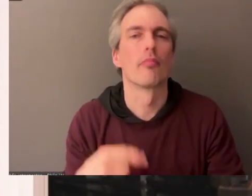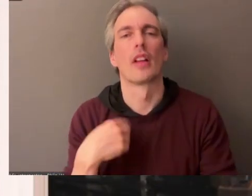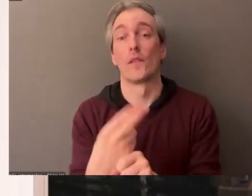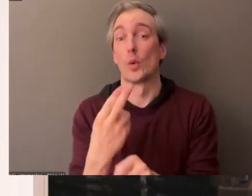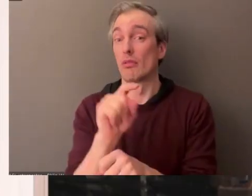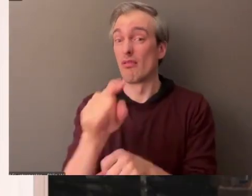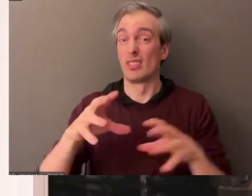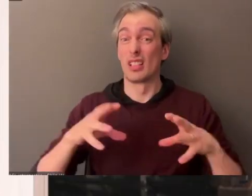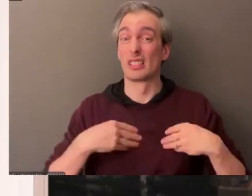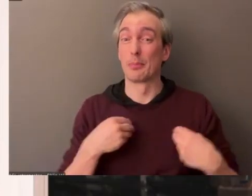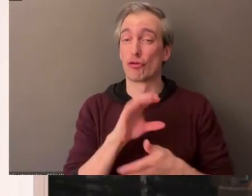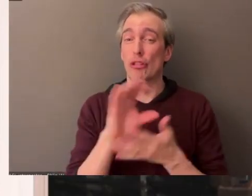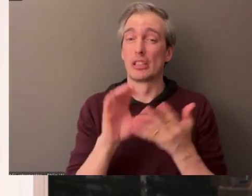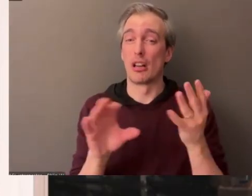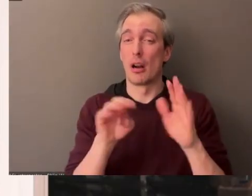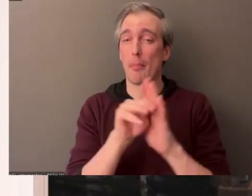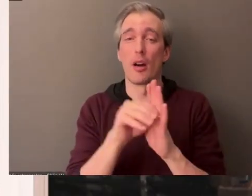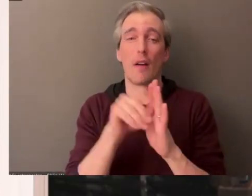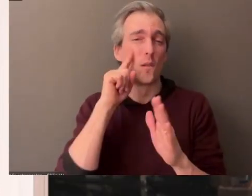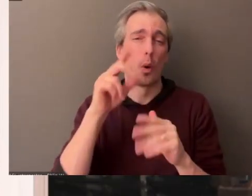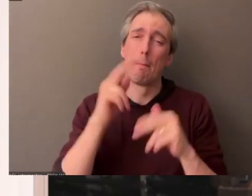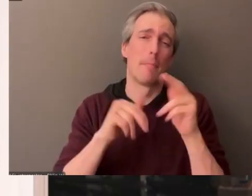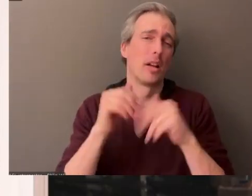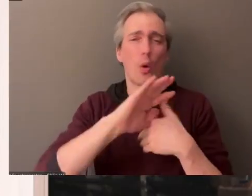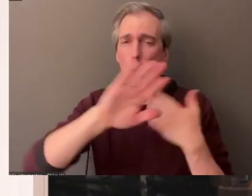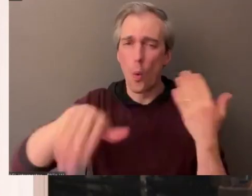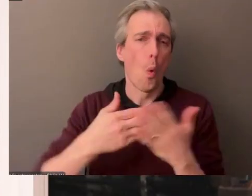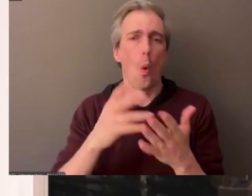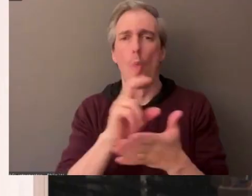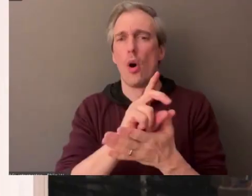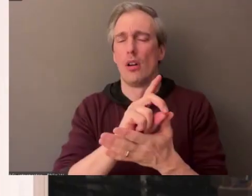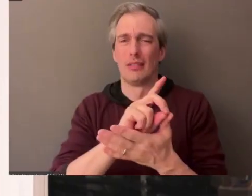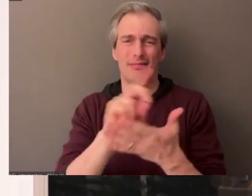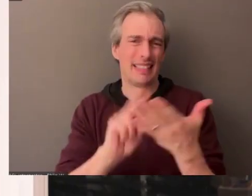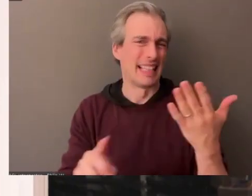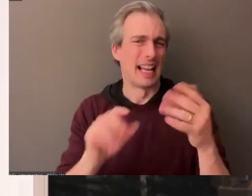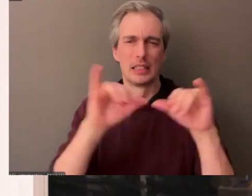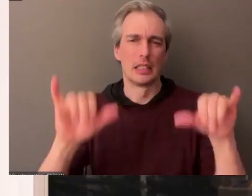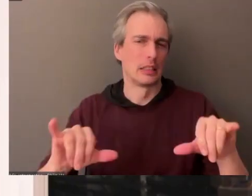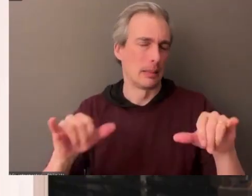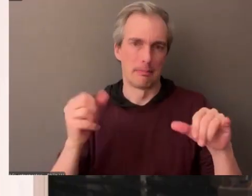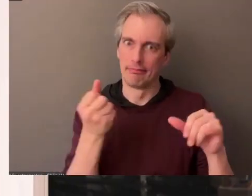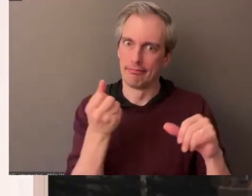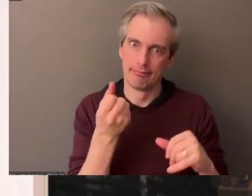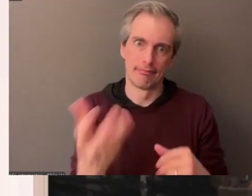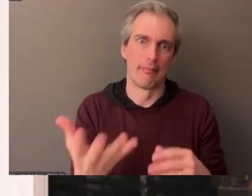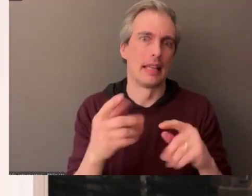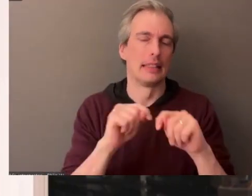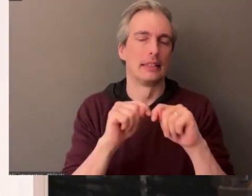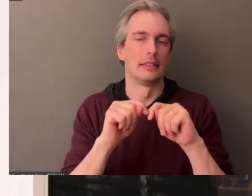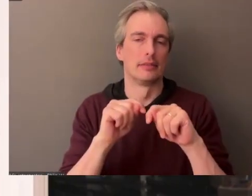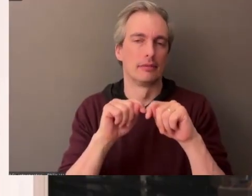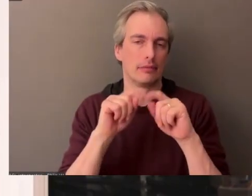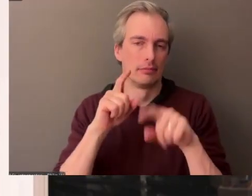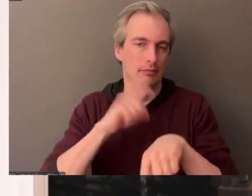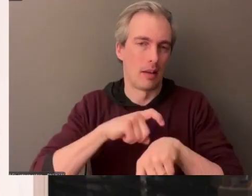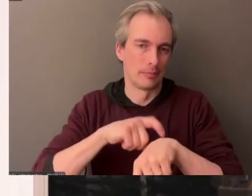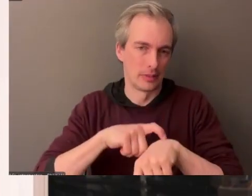design systems -- like, multiple times -- and it works really well at that level. And it works well for the individual product team that is consuming the